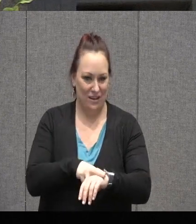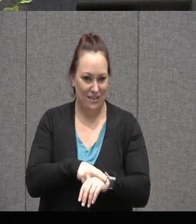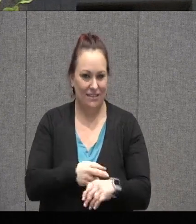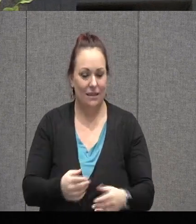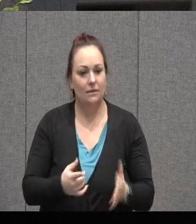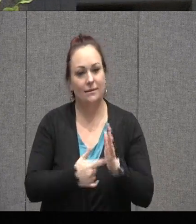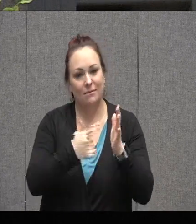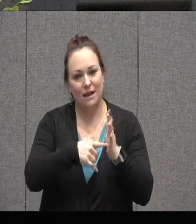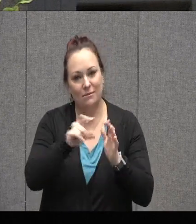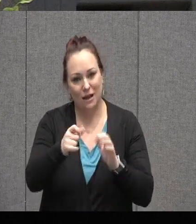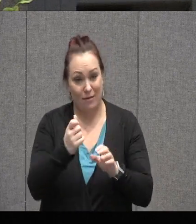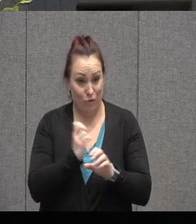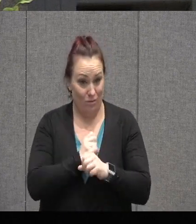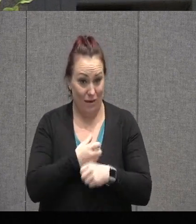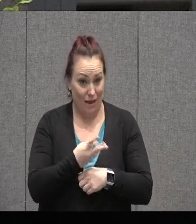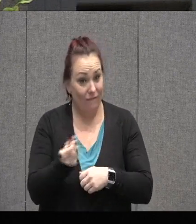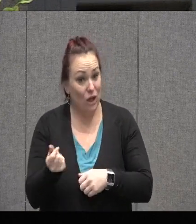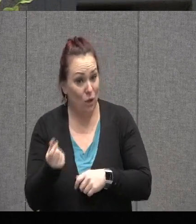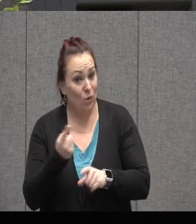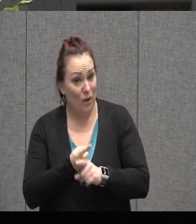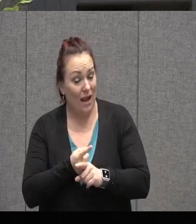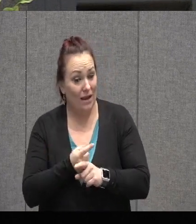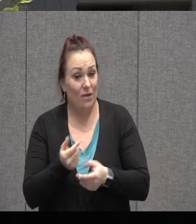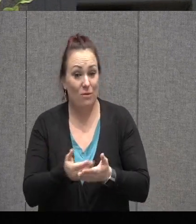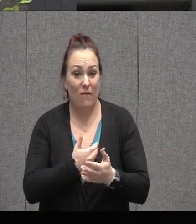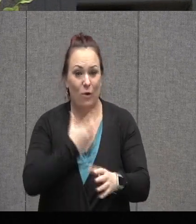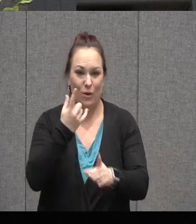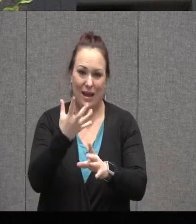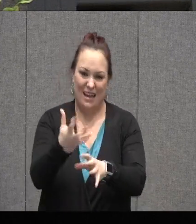Sometimes we have to create a few things before we get to the right one.